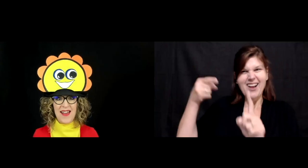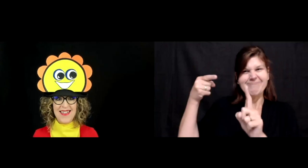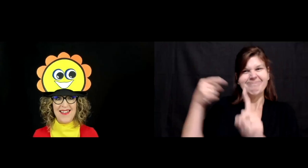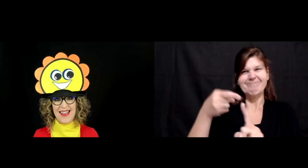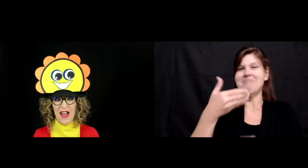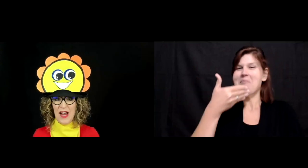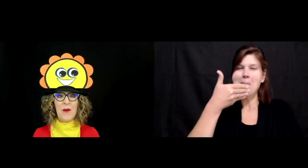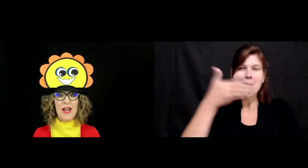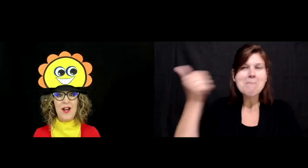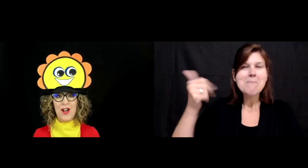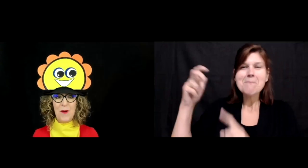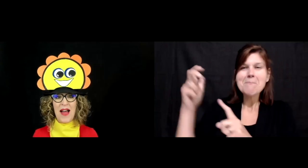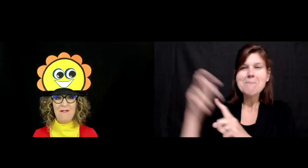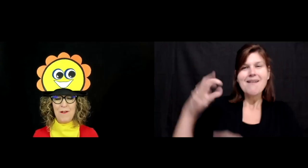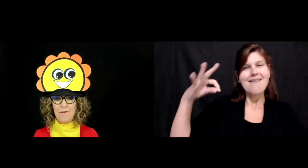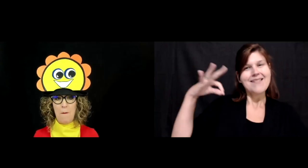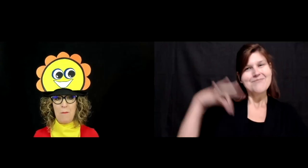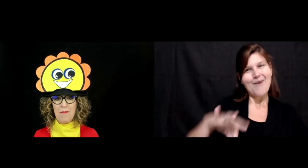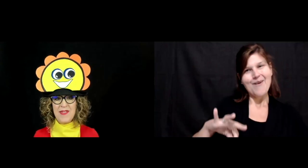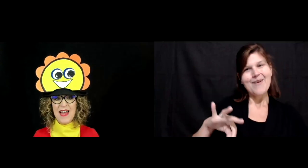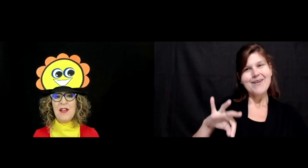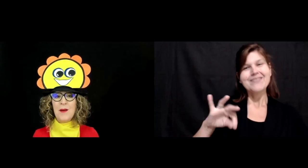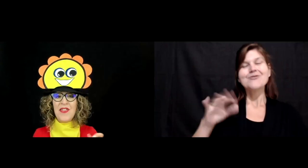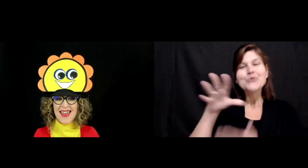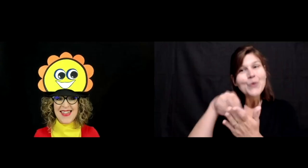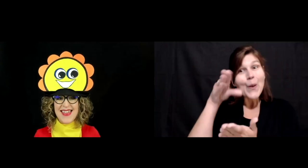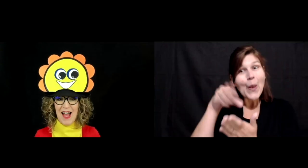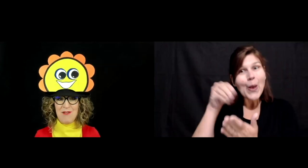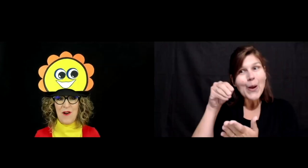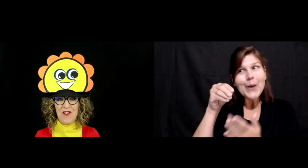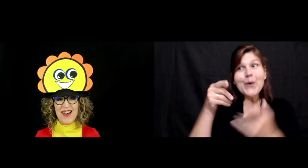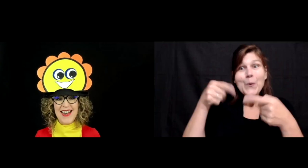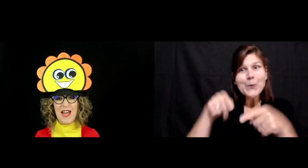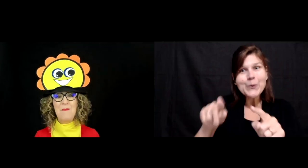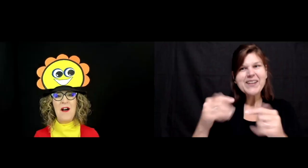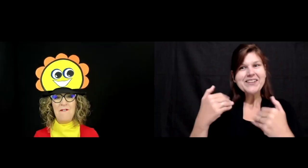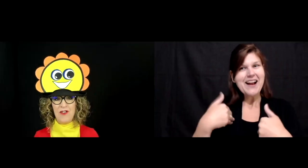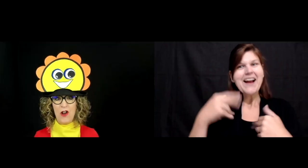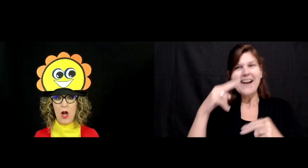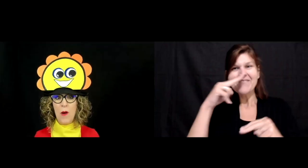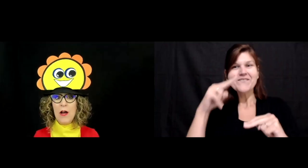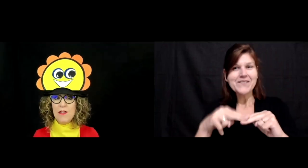And you know, we learn when we're having fun. So I think it is time to watch a clip of the show.